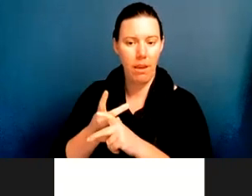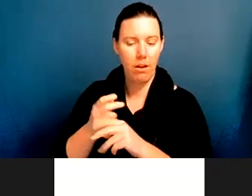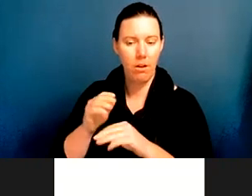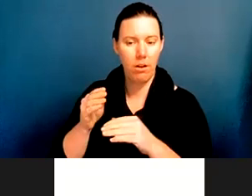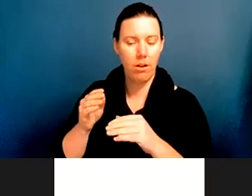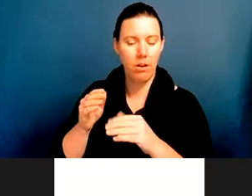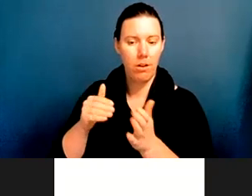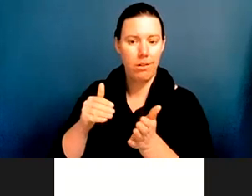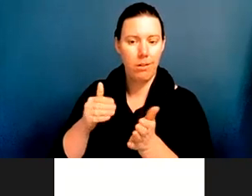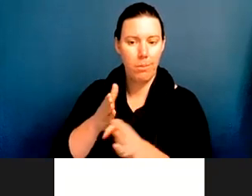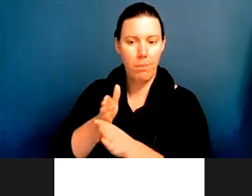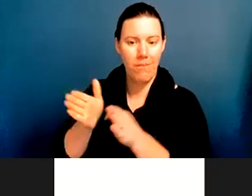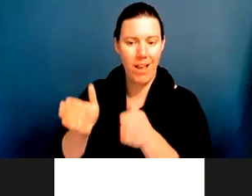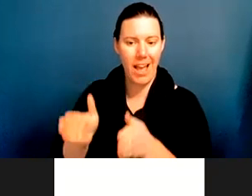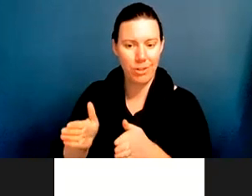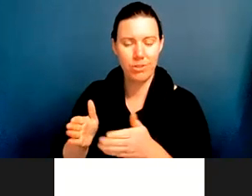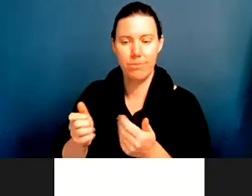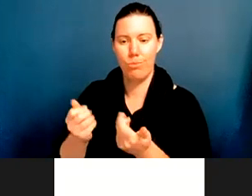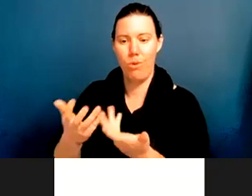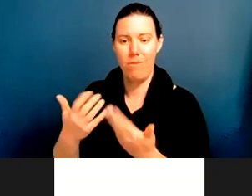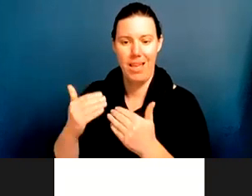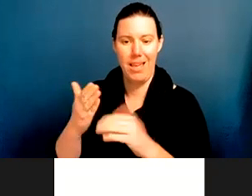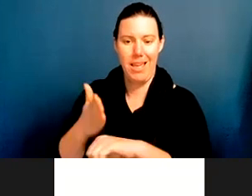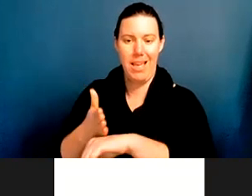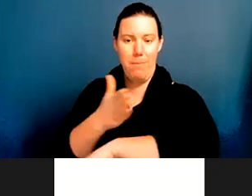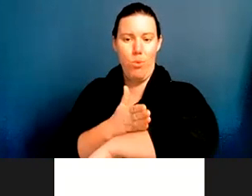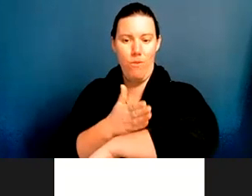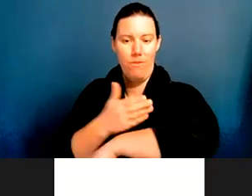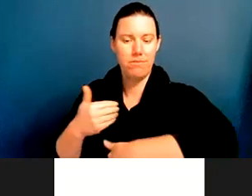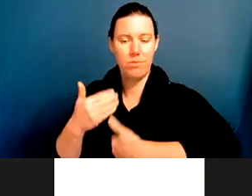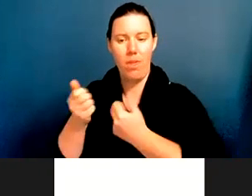Just understanding that, to try to respect people